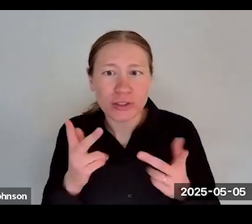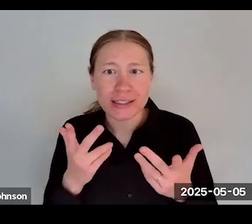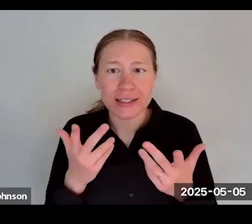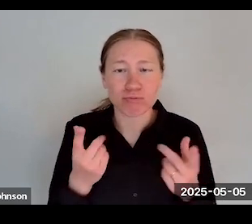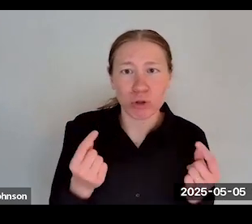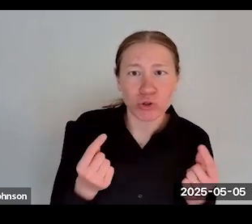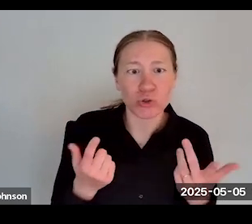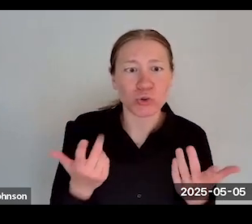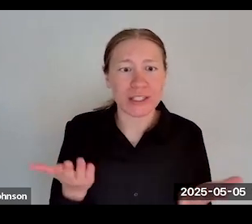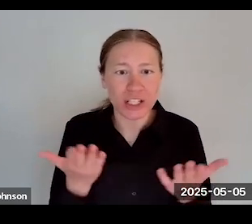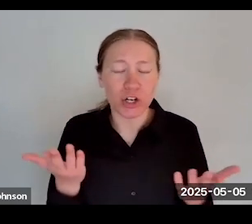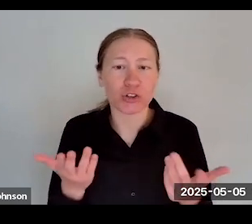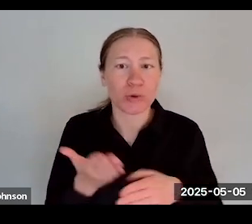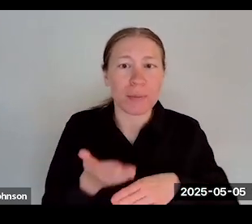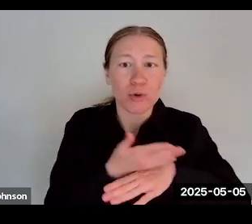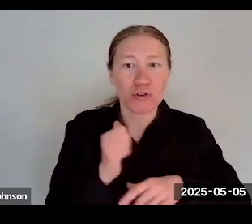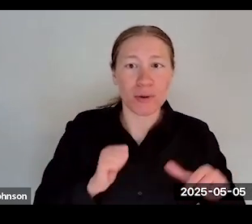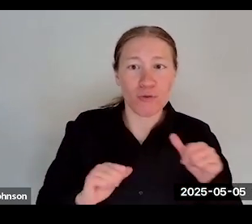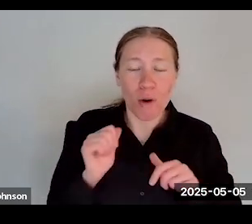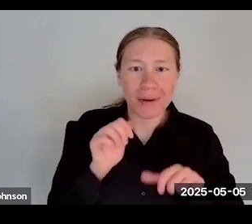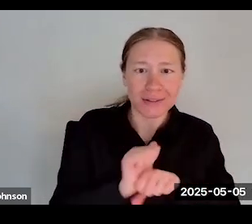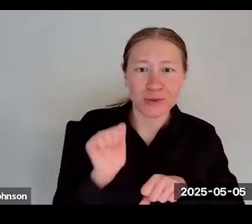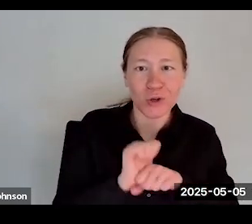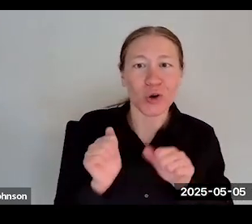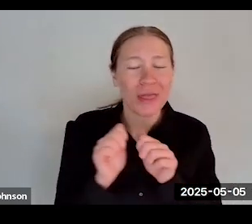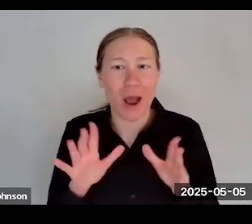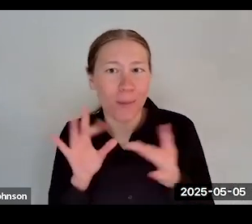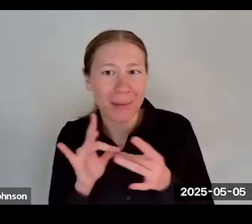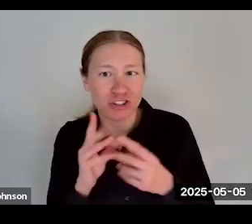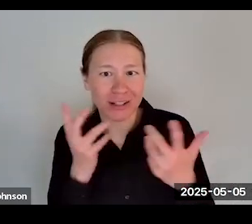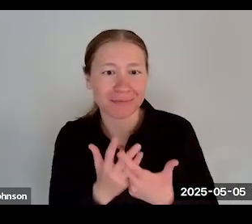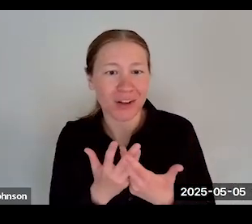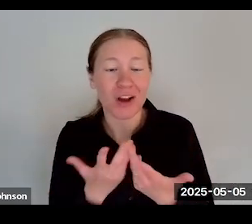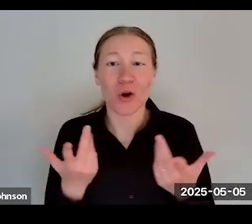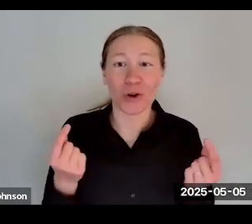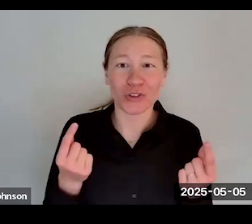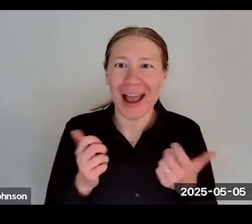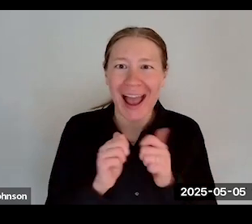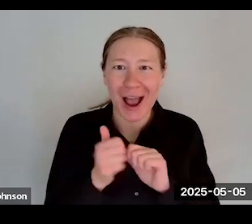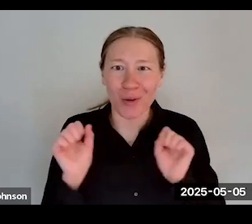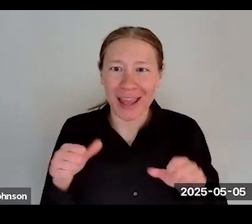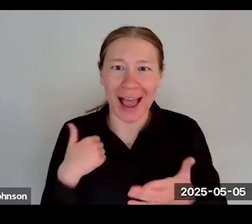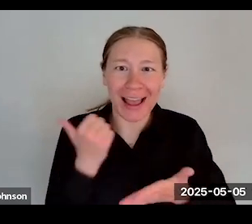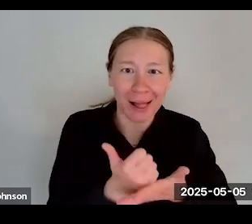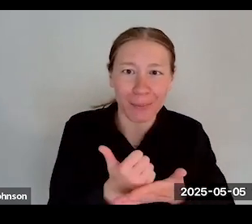without mentioning accommodations. How can I help? Is a great way to start. Also, how can I support you,